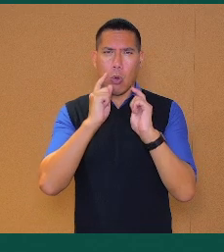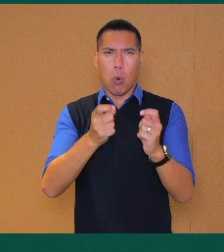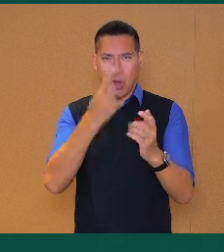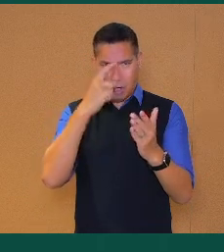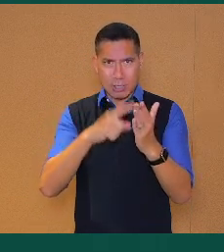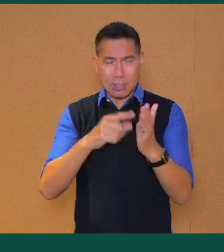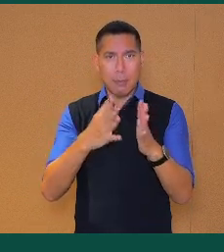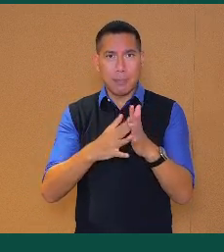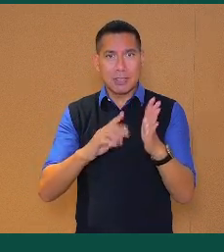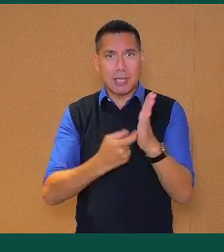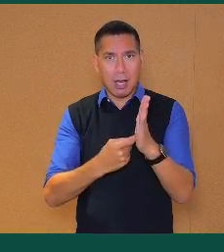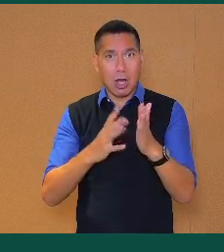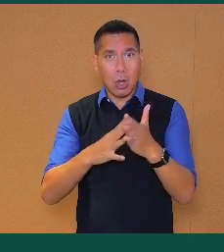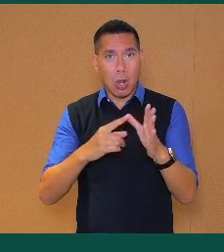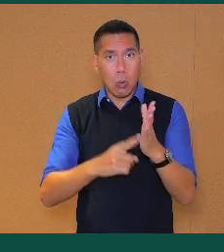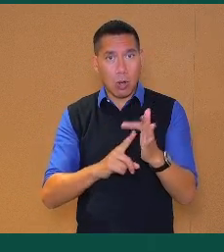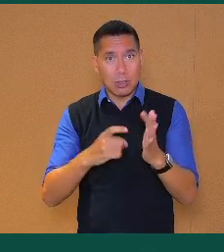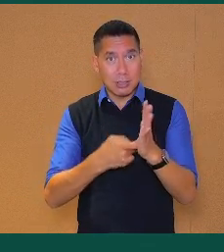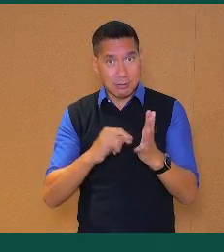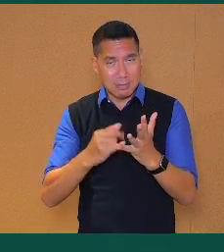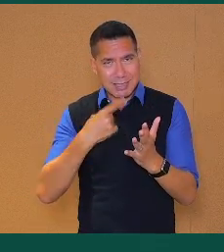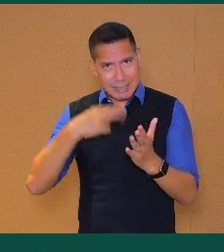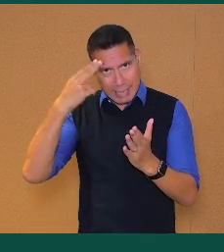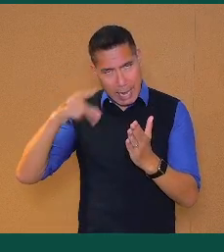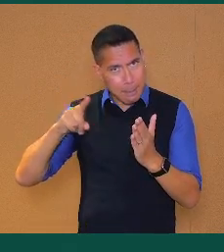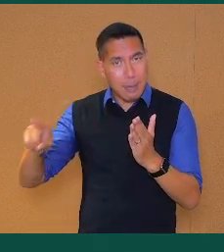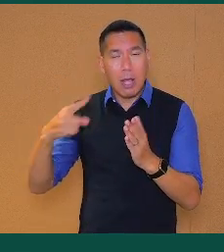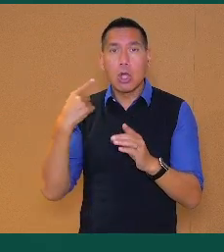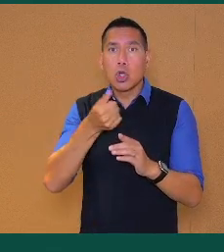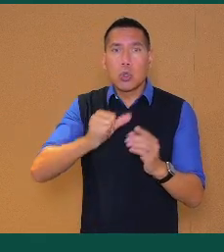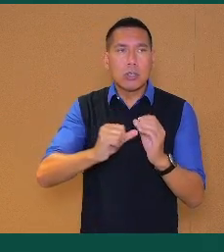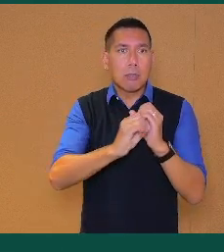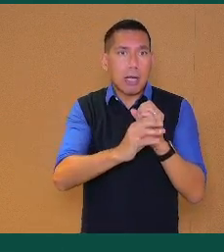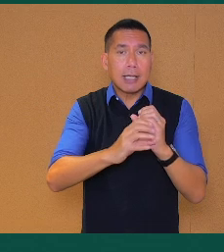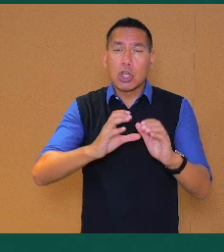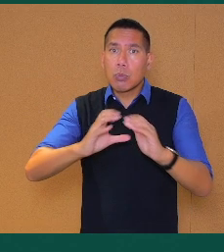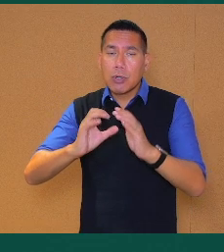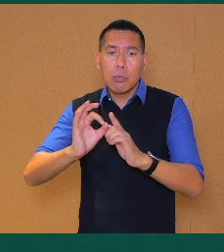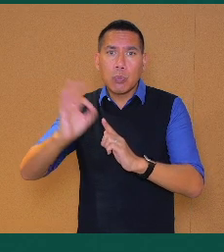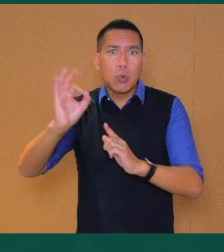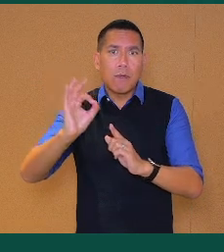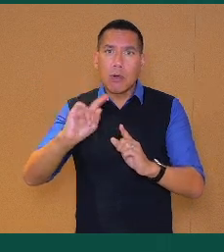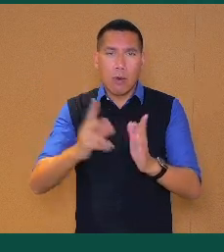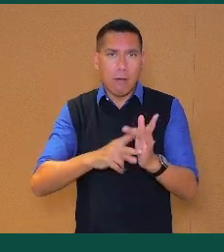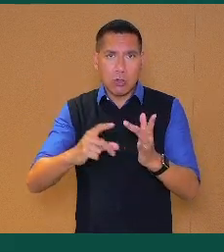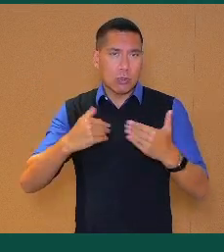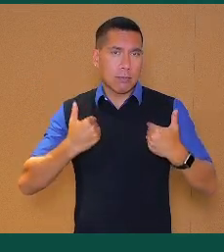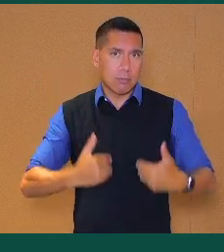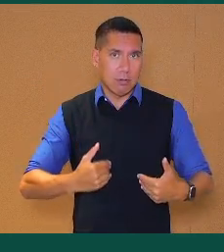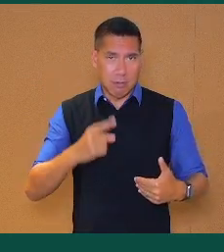This award honours Mr Walters's on tradition to using marketing and communication to improve the lives of Victorians.